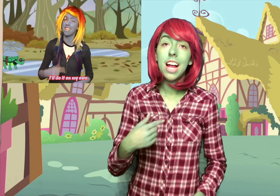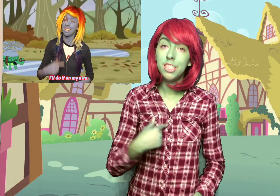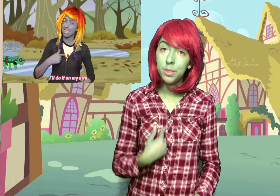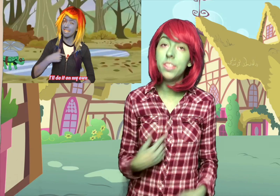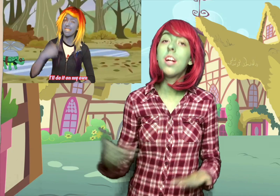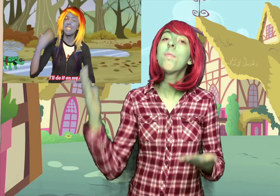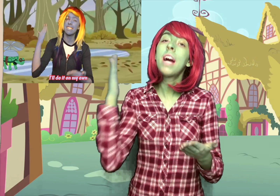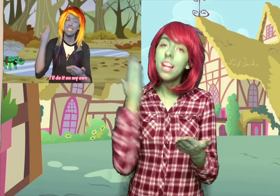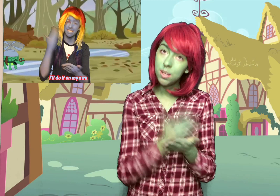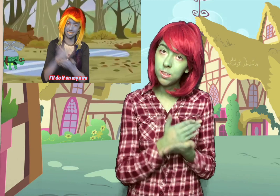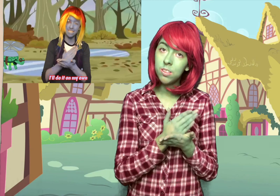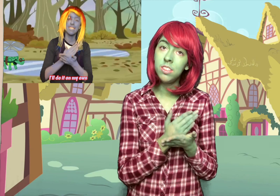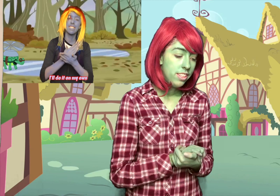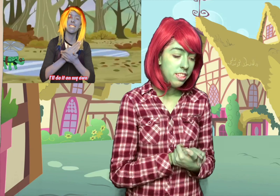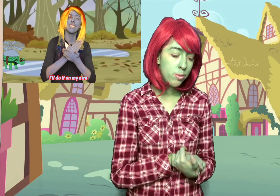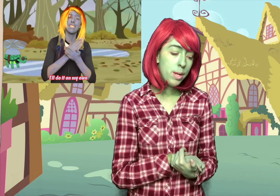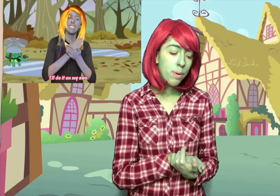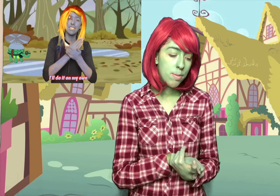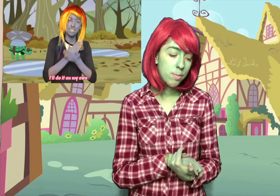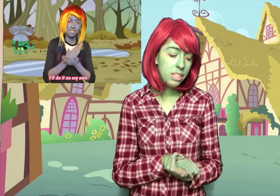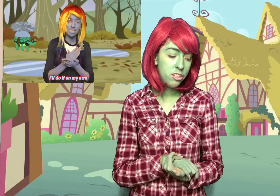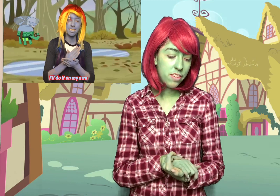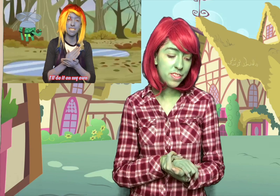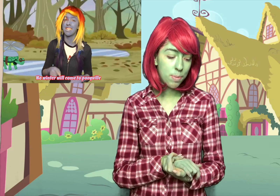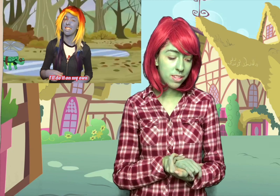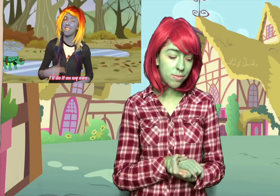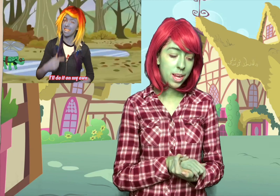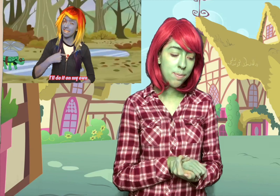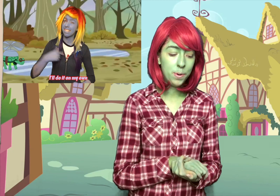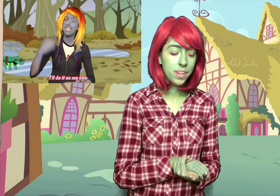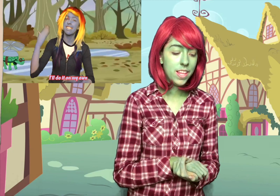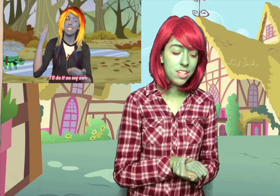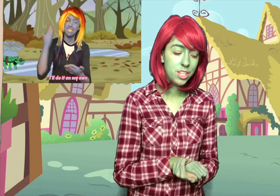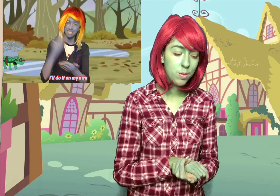"i do it on my own" this one i probably should have specified more that she was